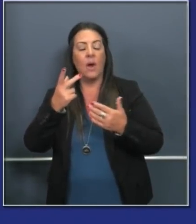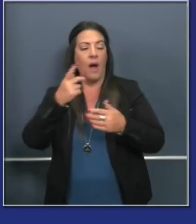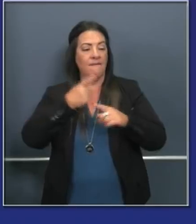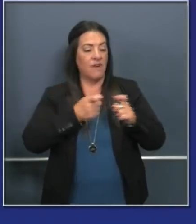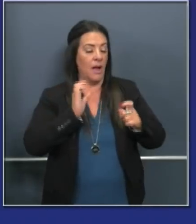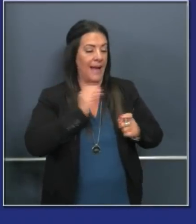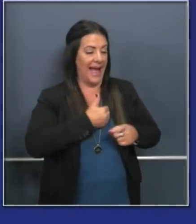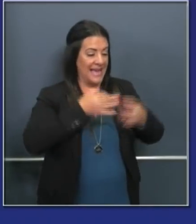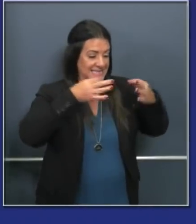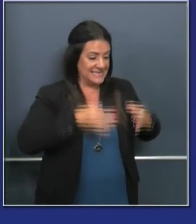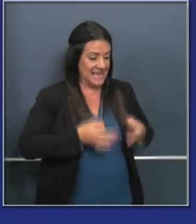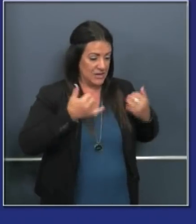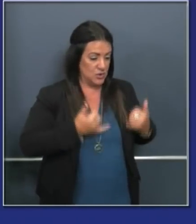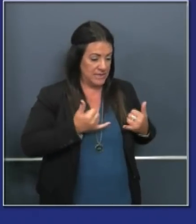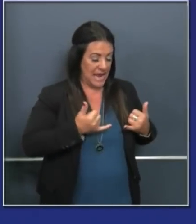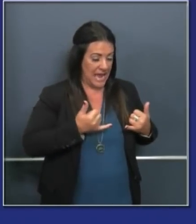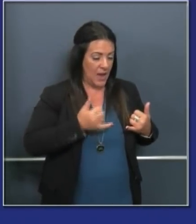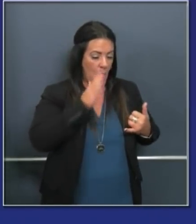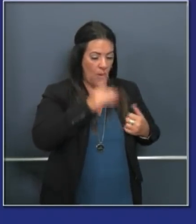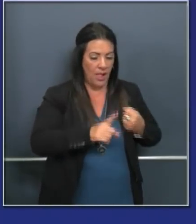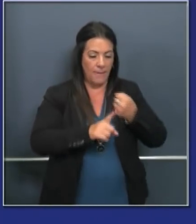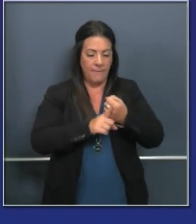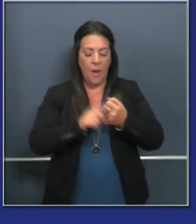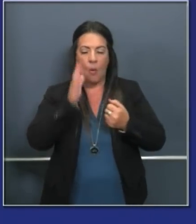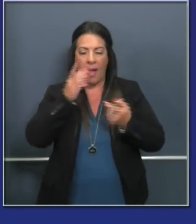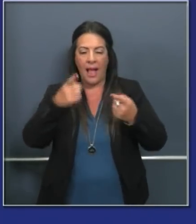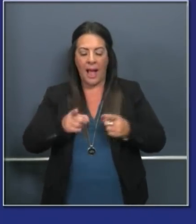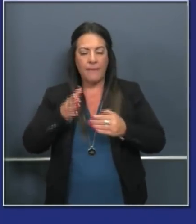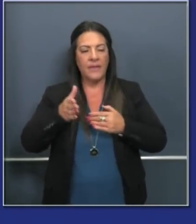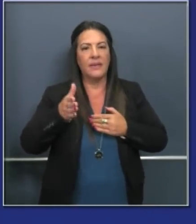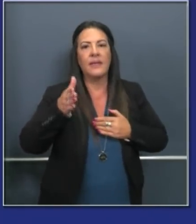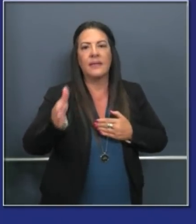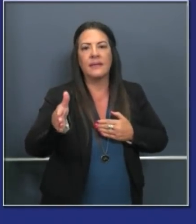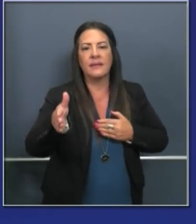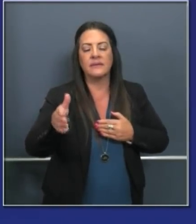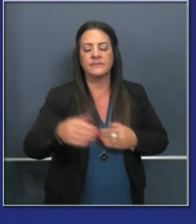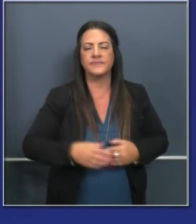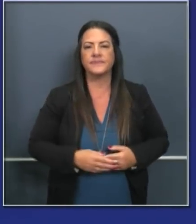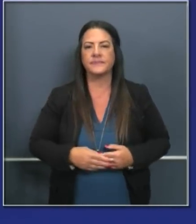THE VARIOUS MODELS ALLOWS US TO LOOK AT VARIOUS DIFFERENT